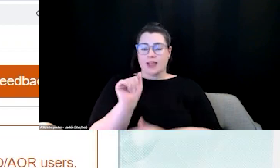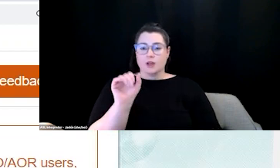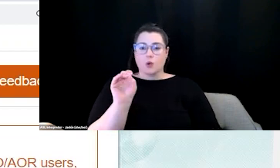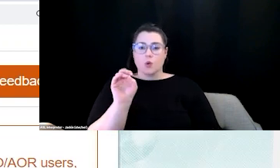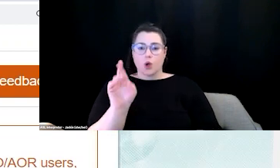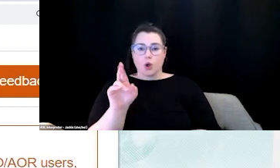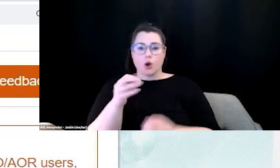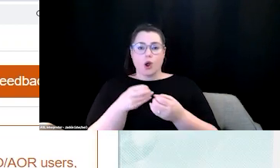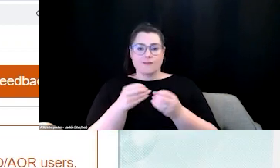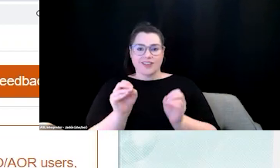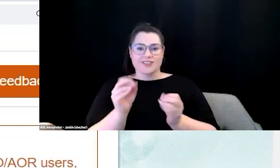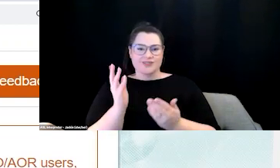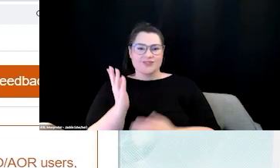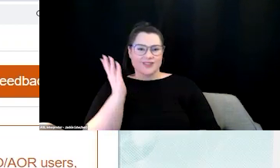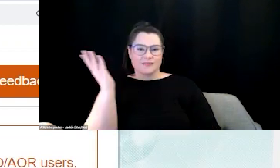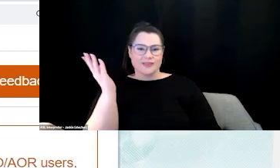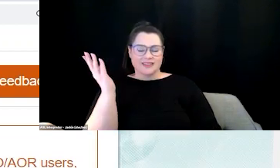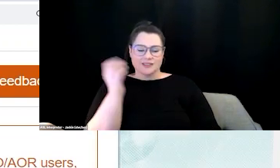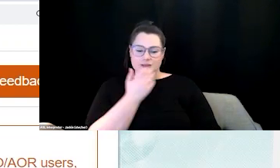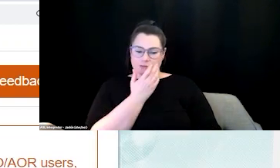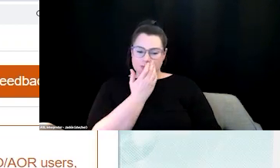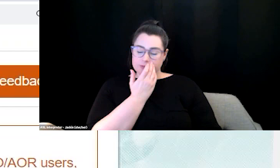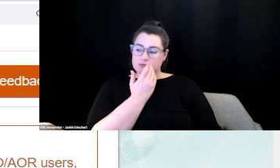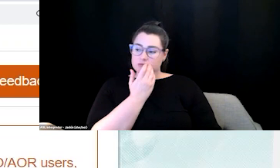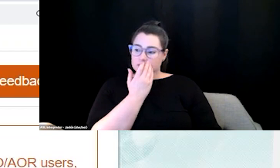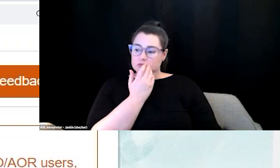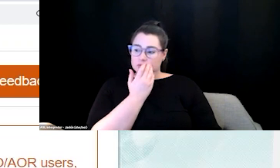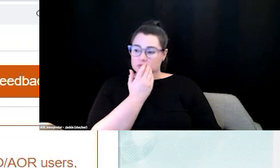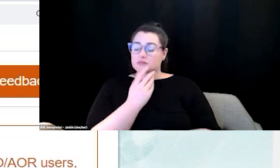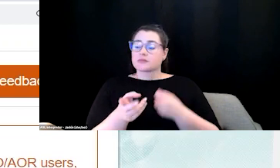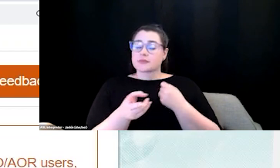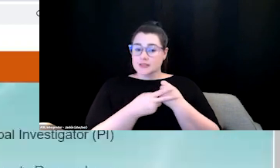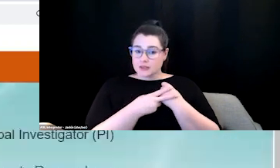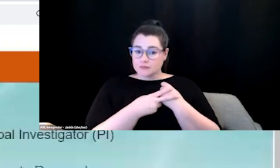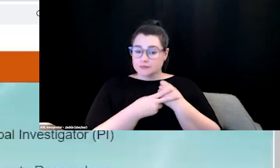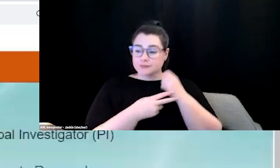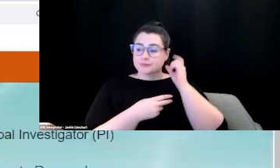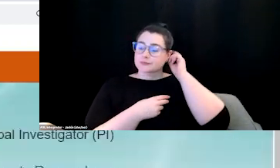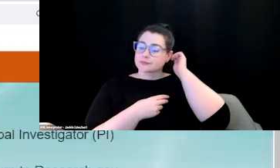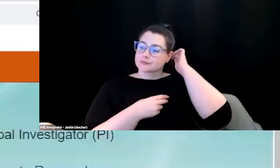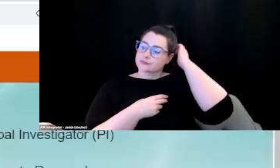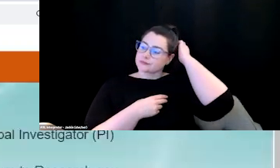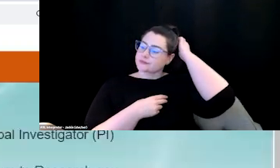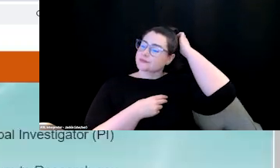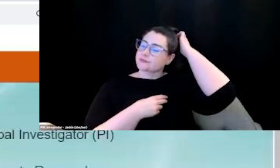Going to go ahead and click Save Proposal Access. Once I do that, it's going to just send an email to everyone in the AOR Office